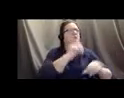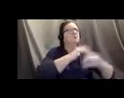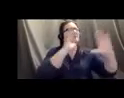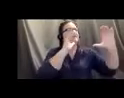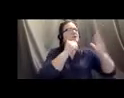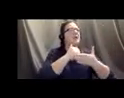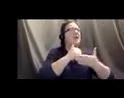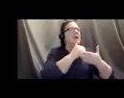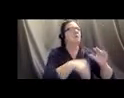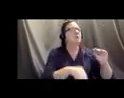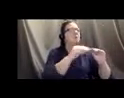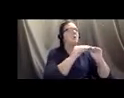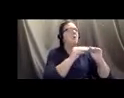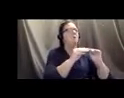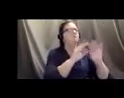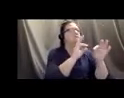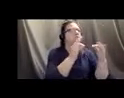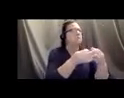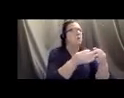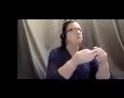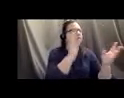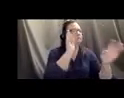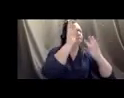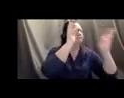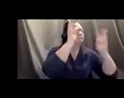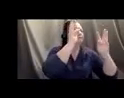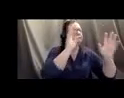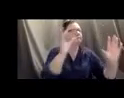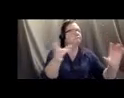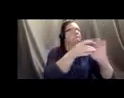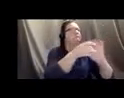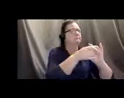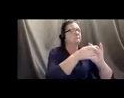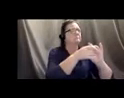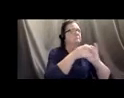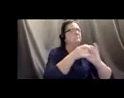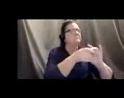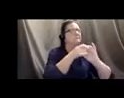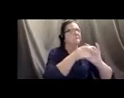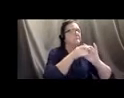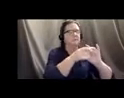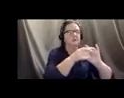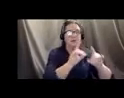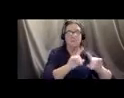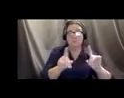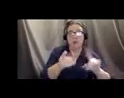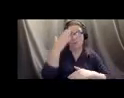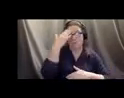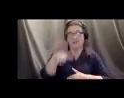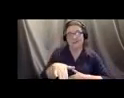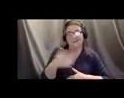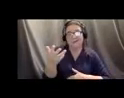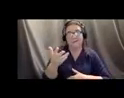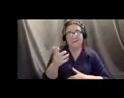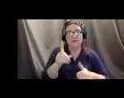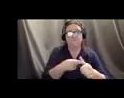We see the importance. We see how it's connected to what we do, but we know that we have to -- there will be things